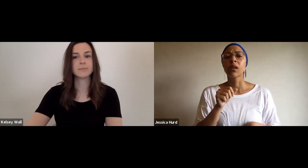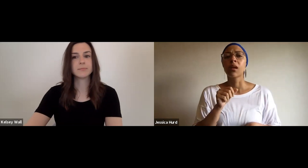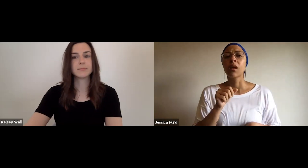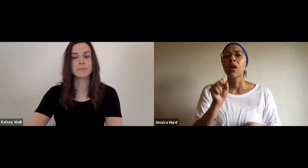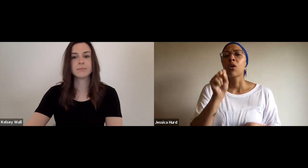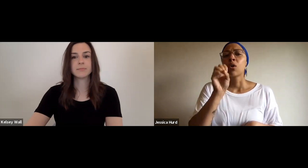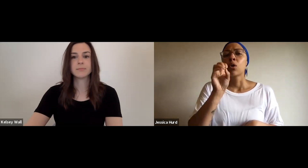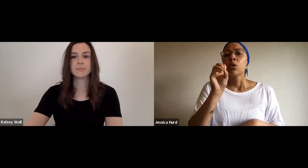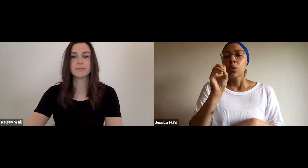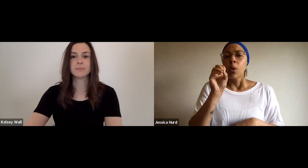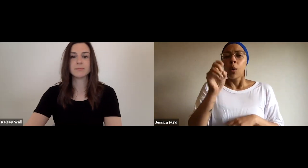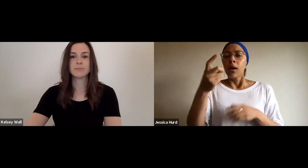between stress and anxiety.